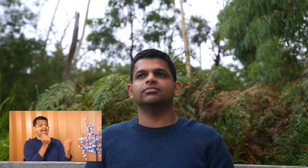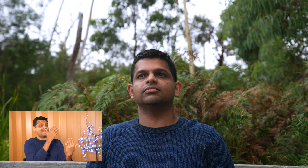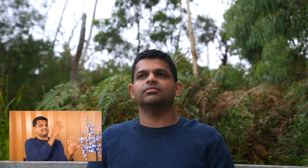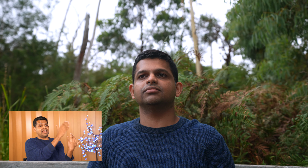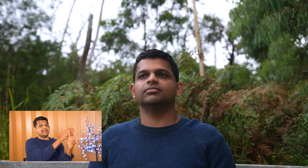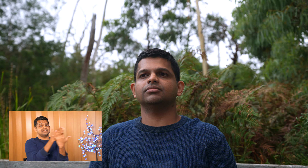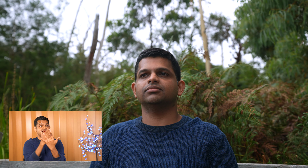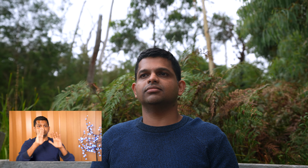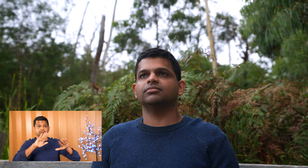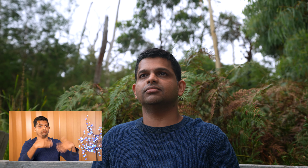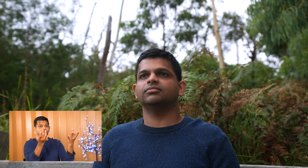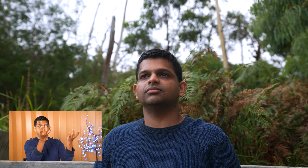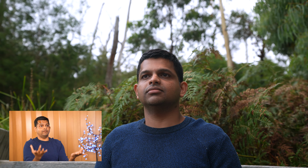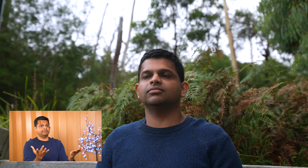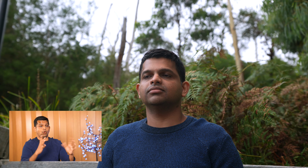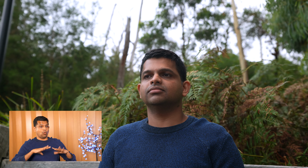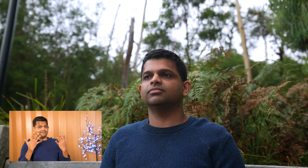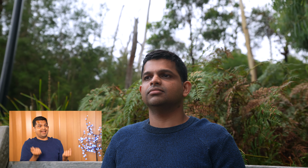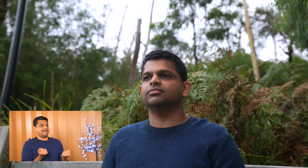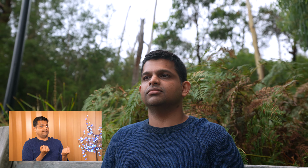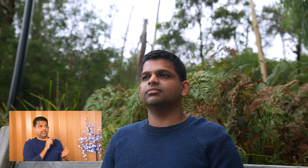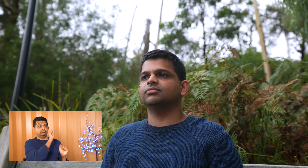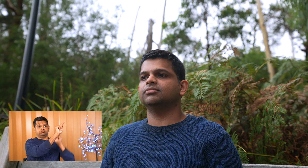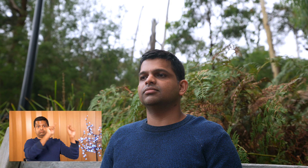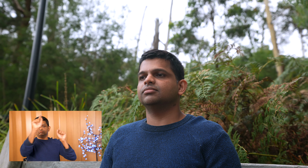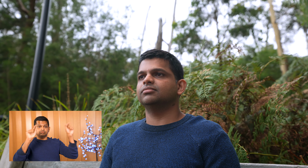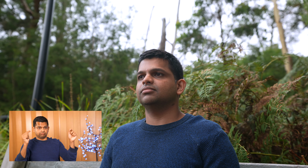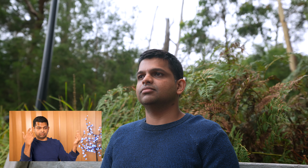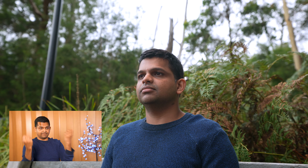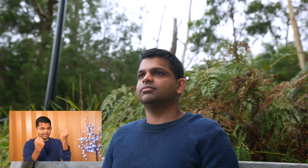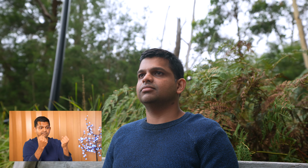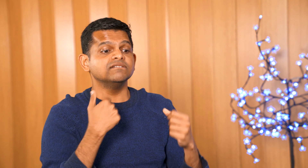that you have access to whatever is available in society.